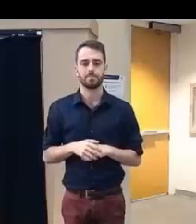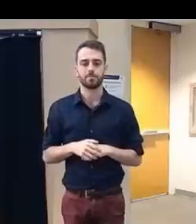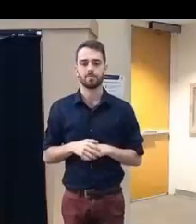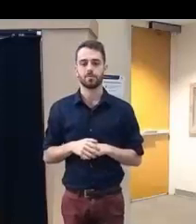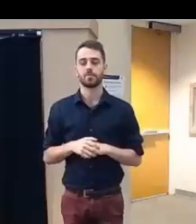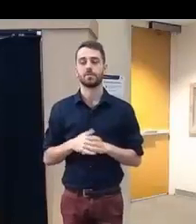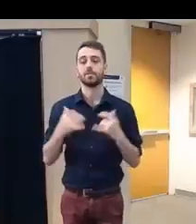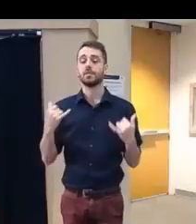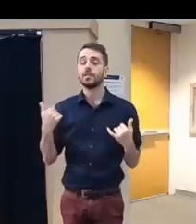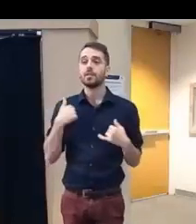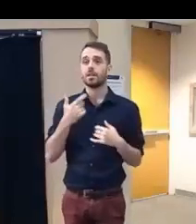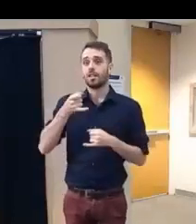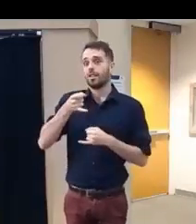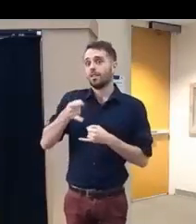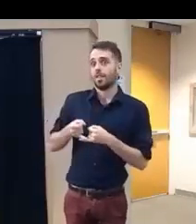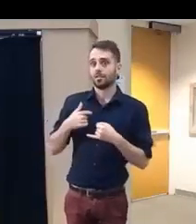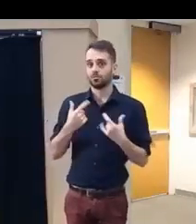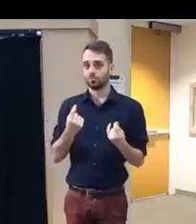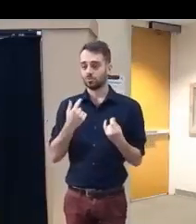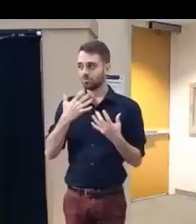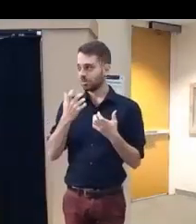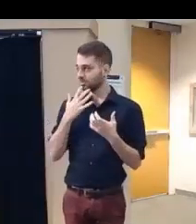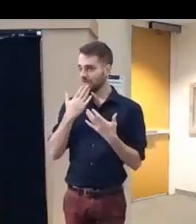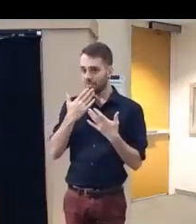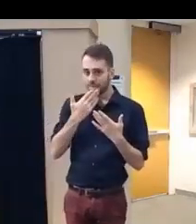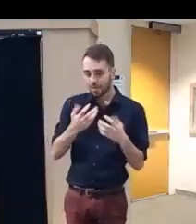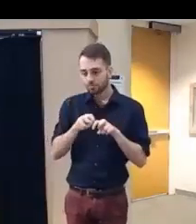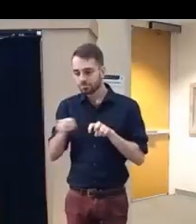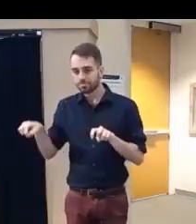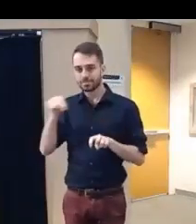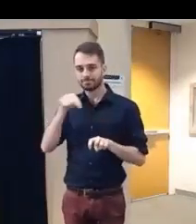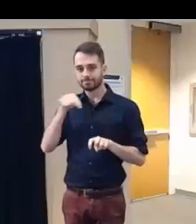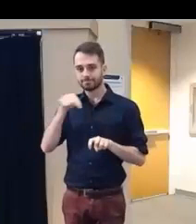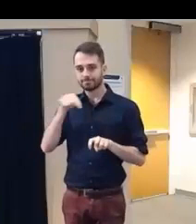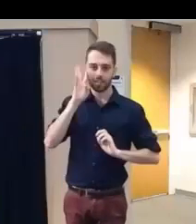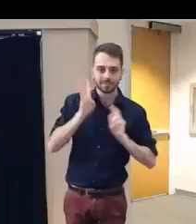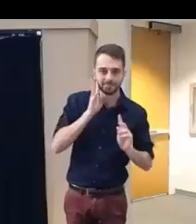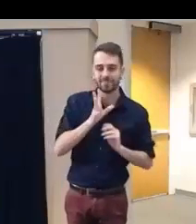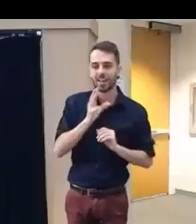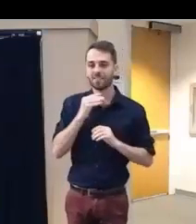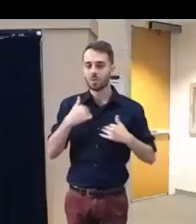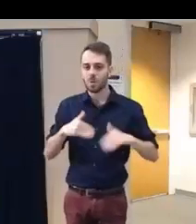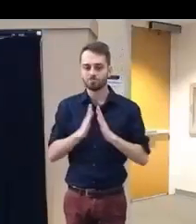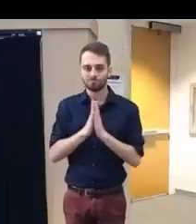creative and Innovative Educators and and pretty awesome women I will add and thank you for your